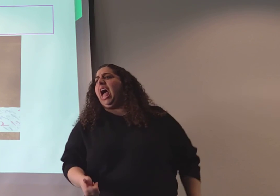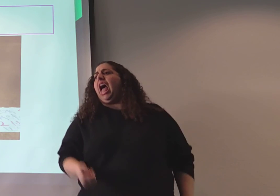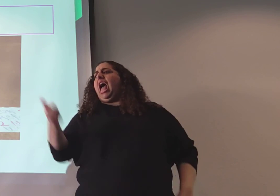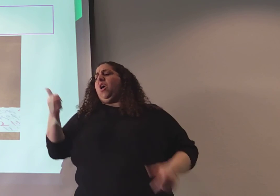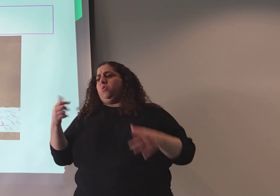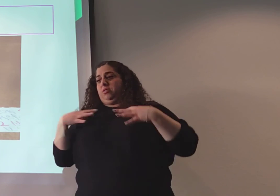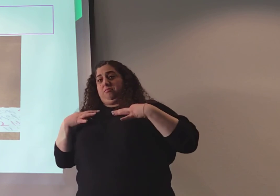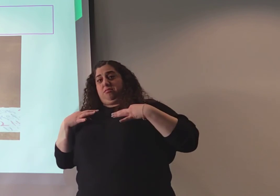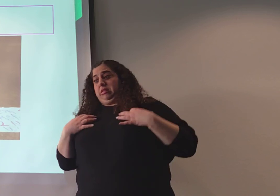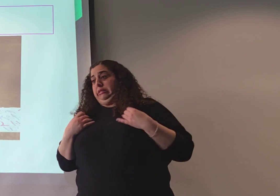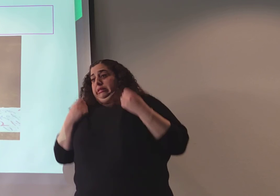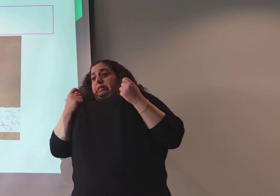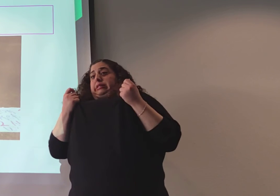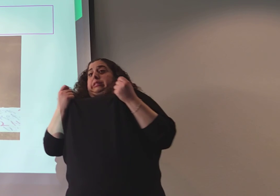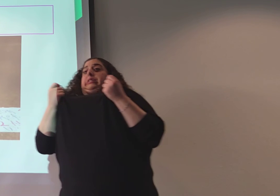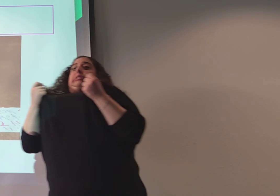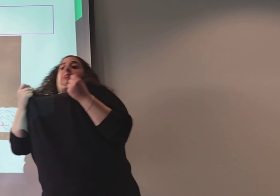have an eviction on his record.